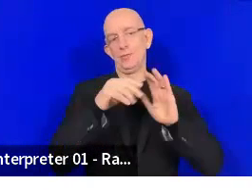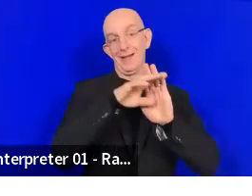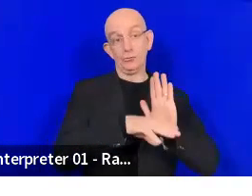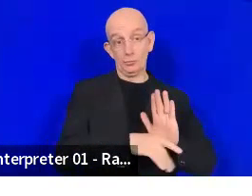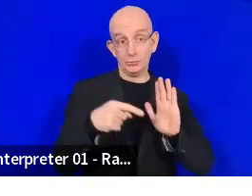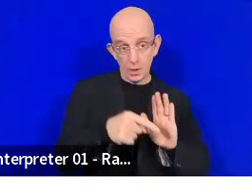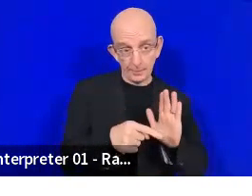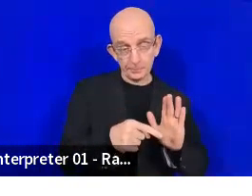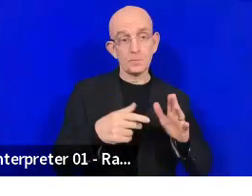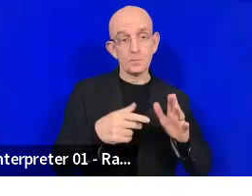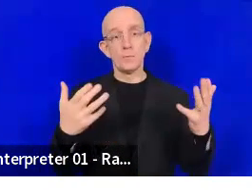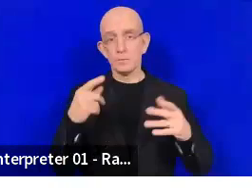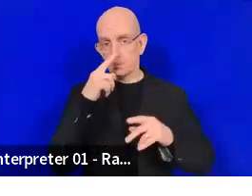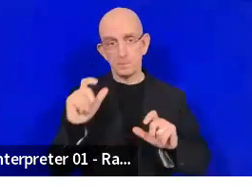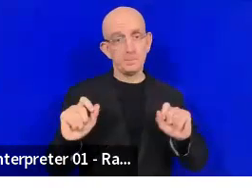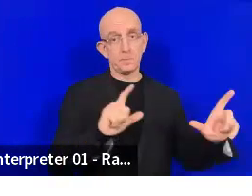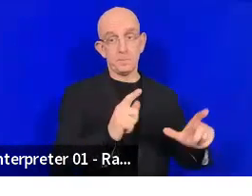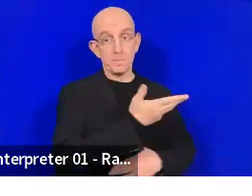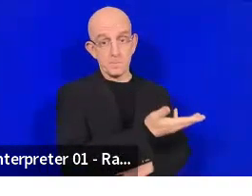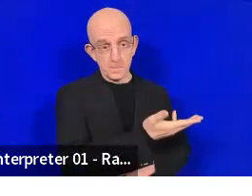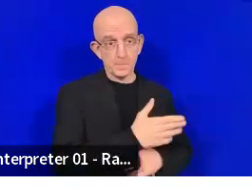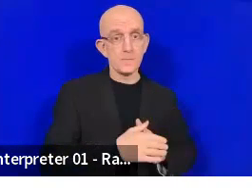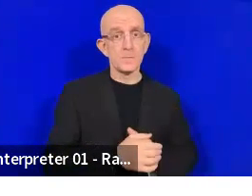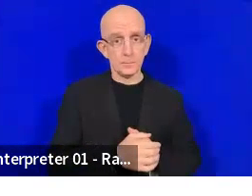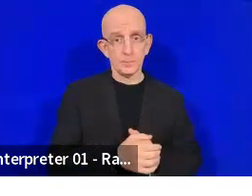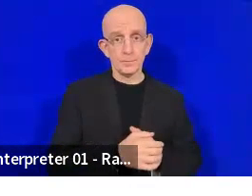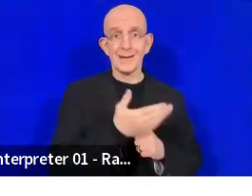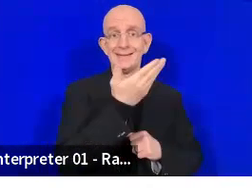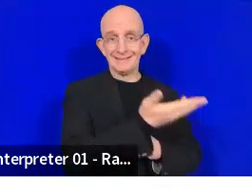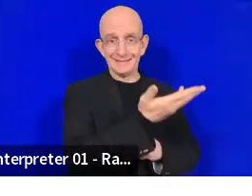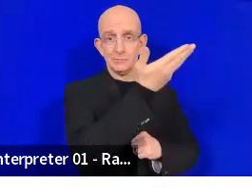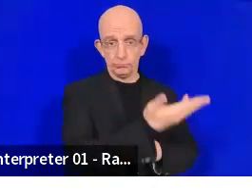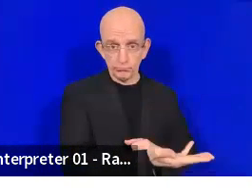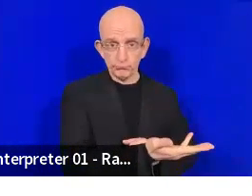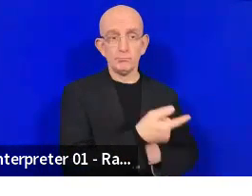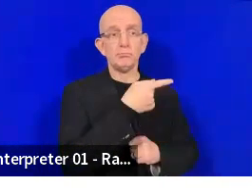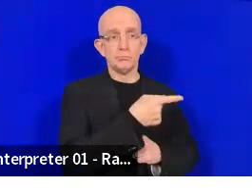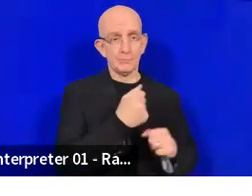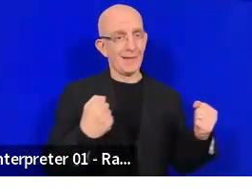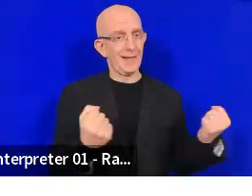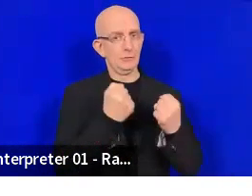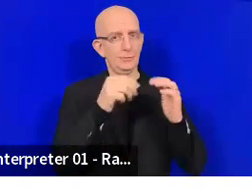And so, you know, the question really is what has changed between 2019 key asks and what